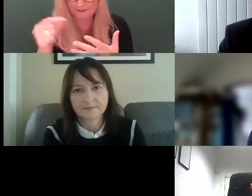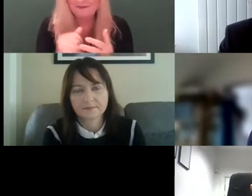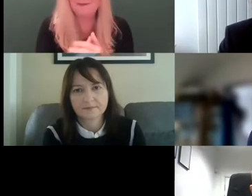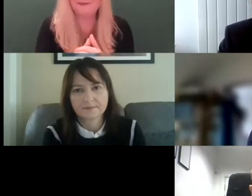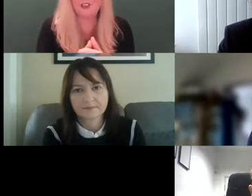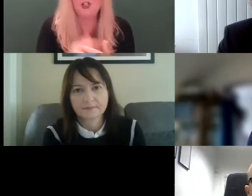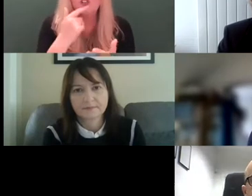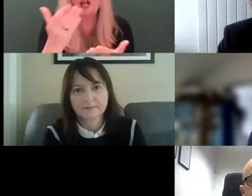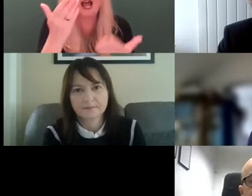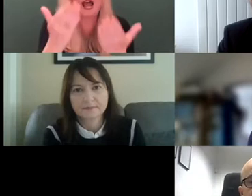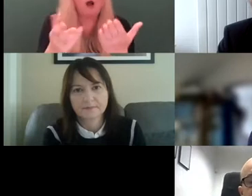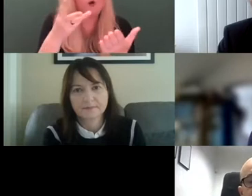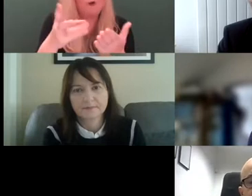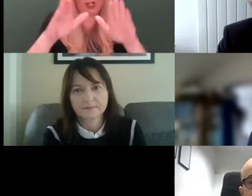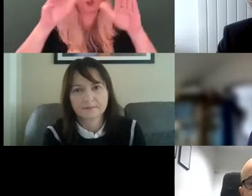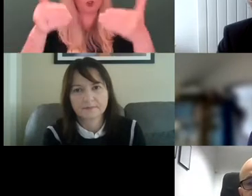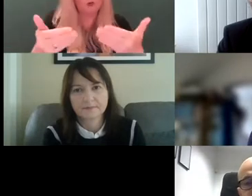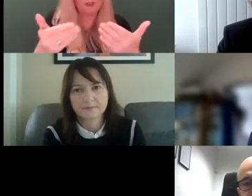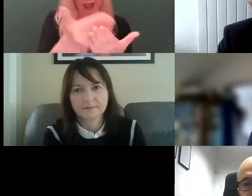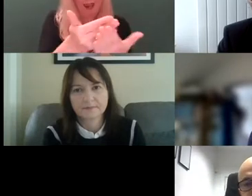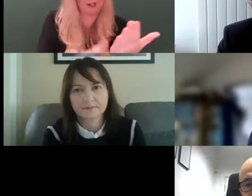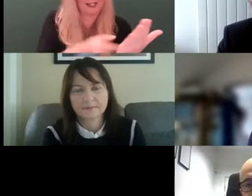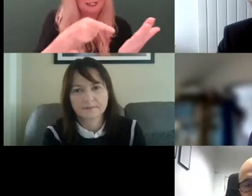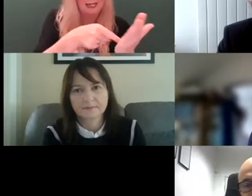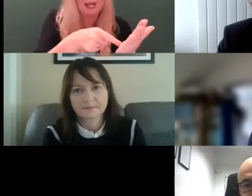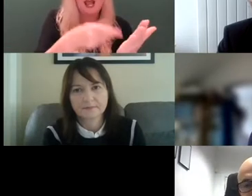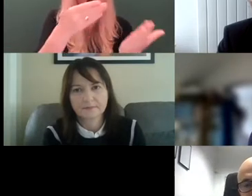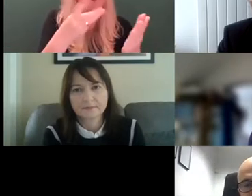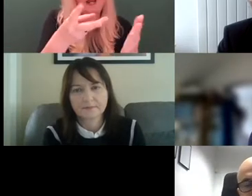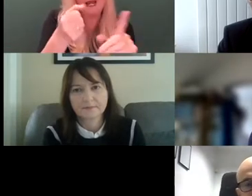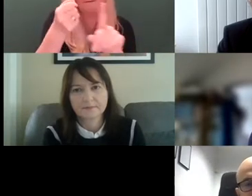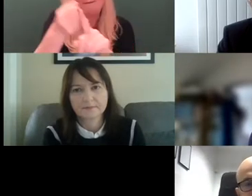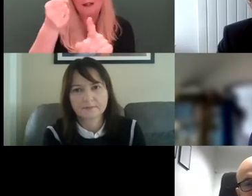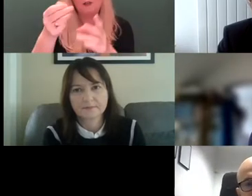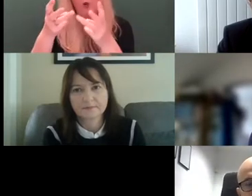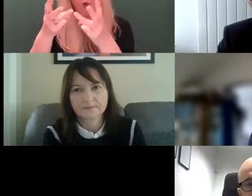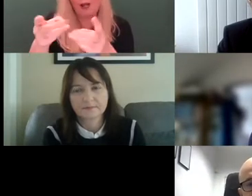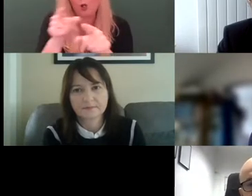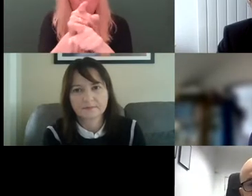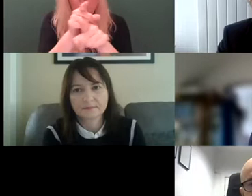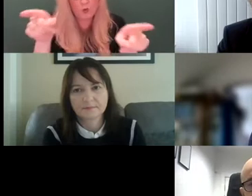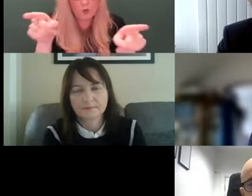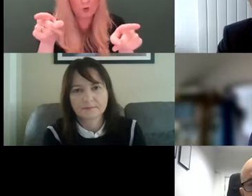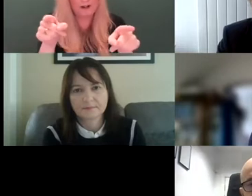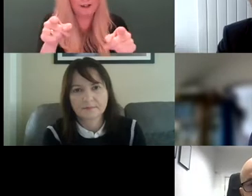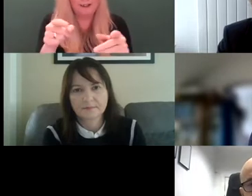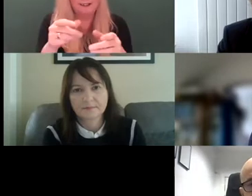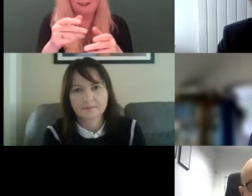will the introduction of the legislation impact the way in which your sector currently works?